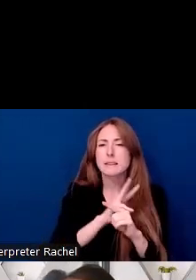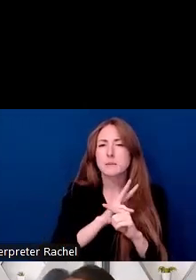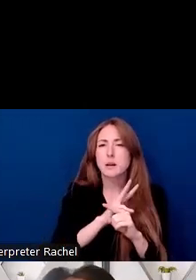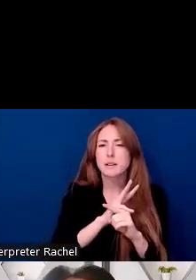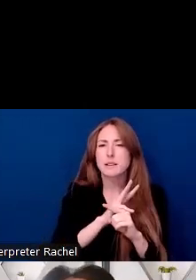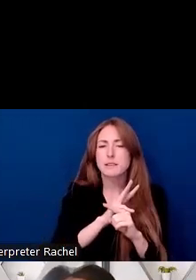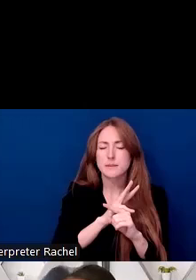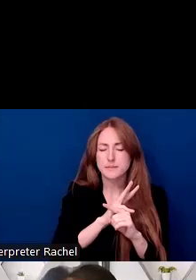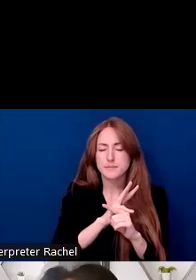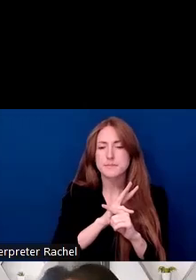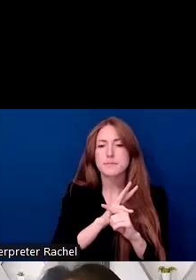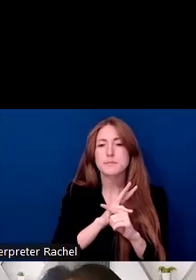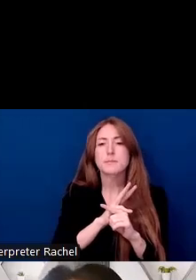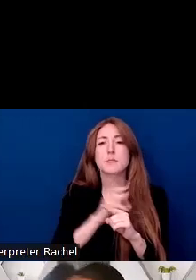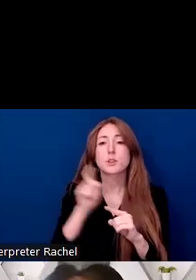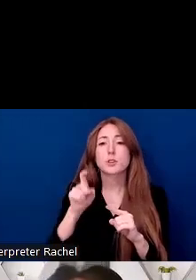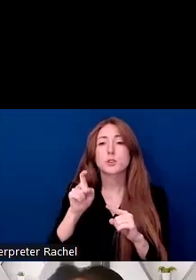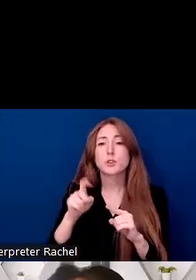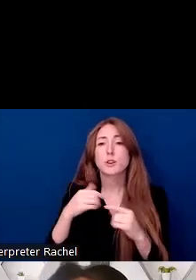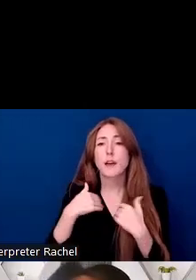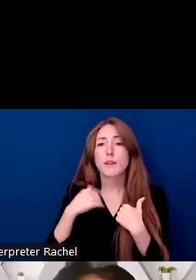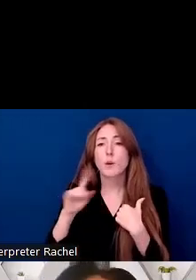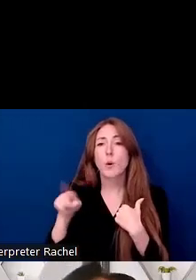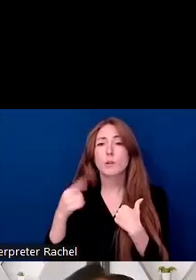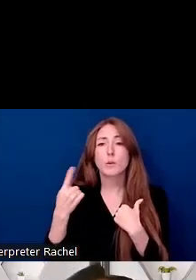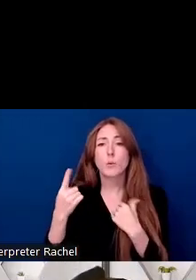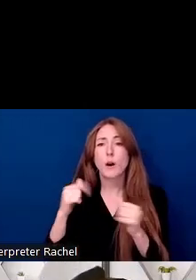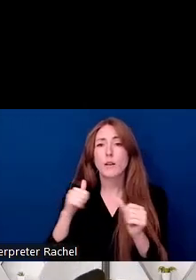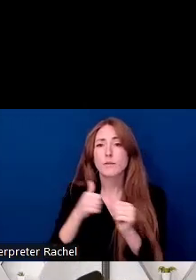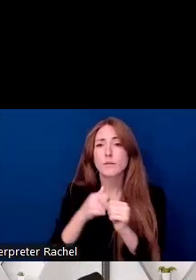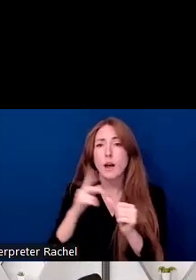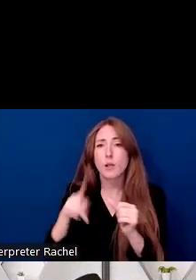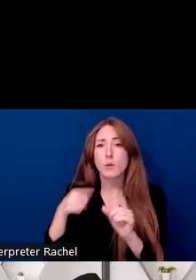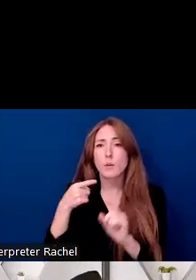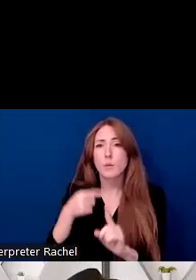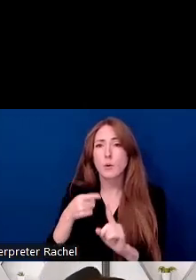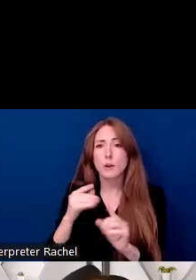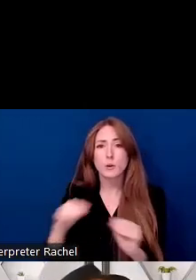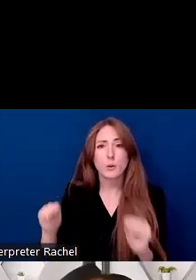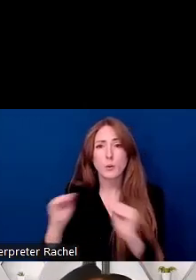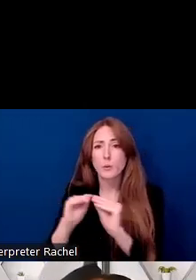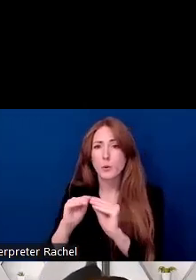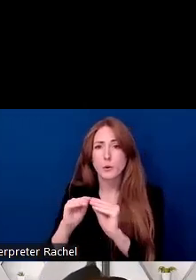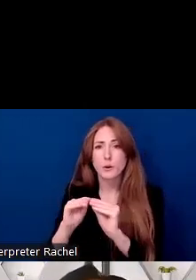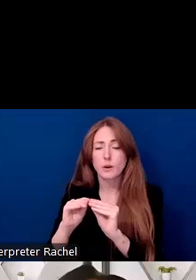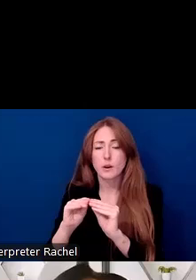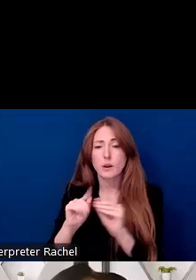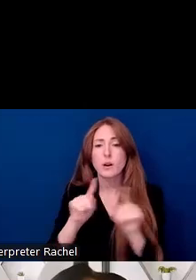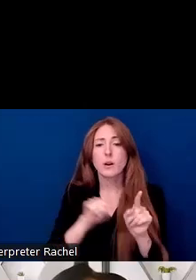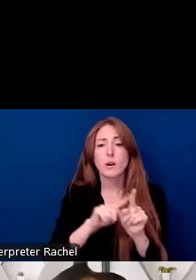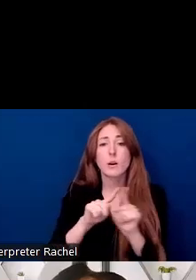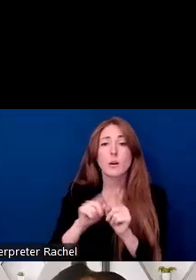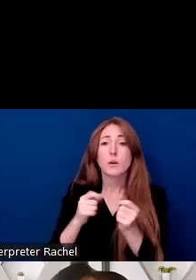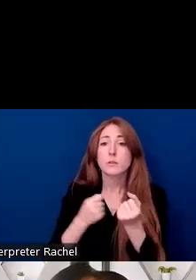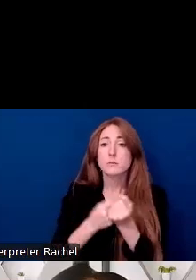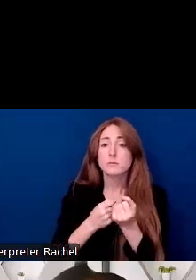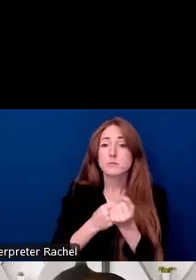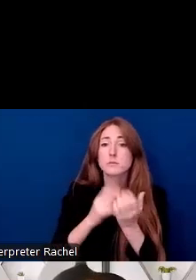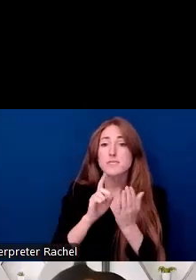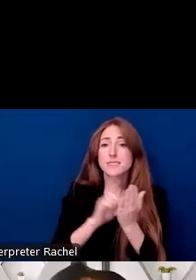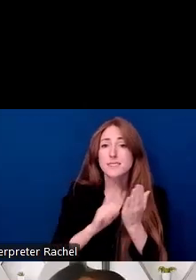have only one follow-up point, no more. And also supports design study with single intervention for